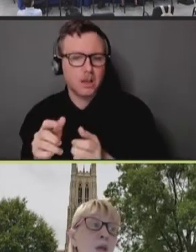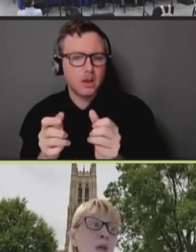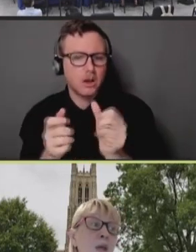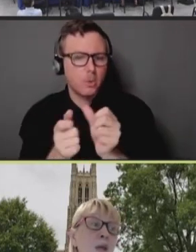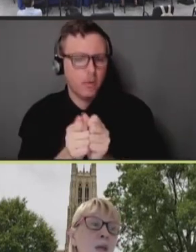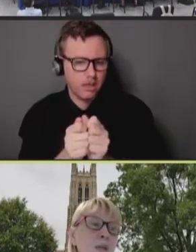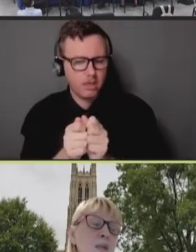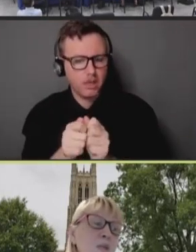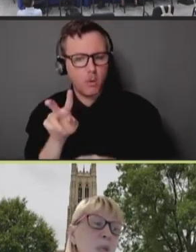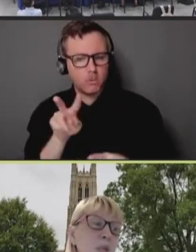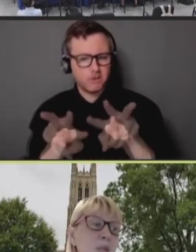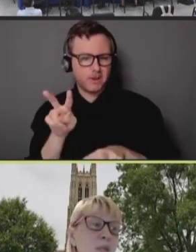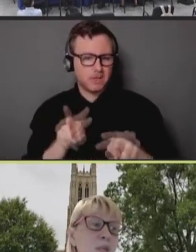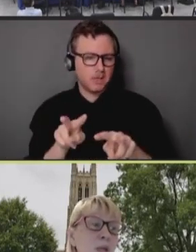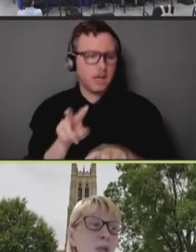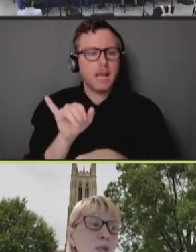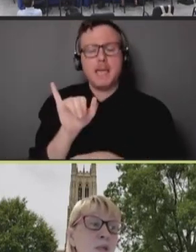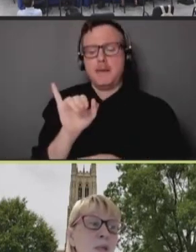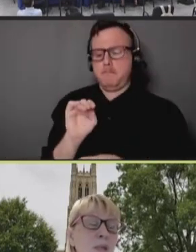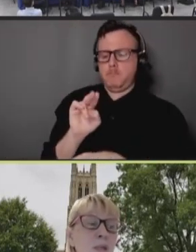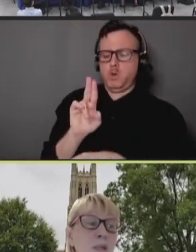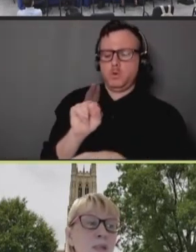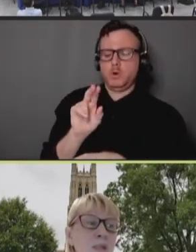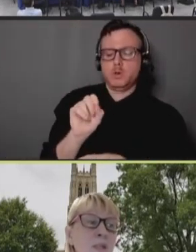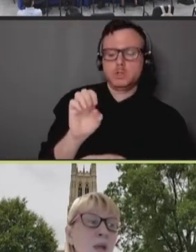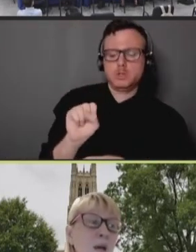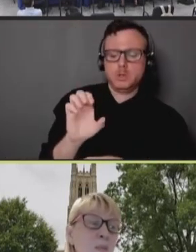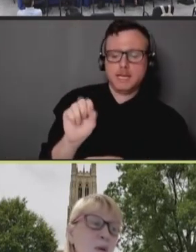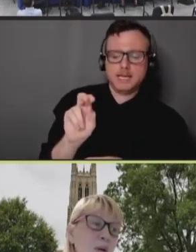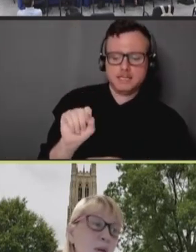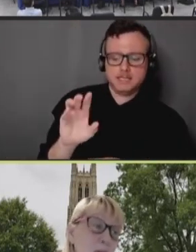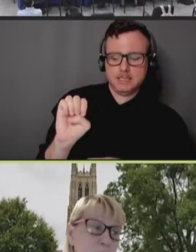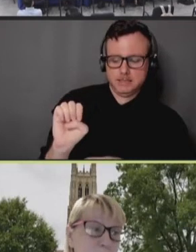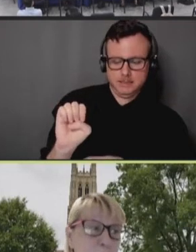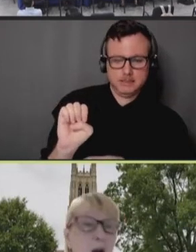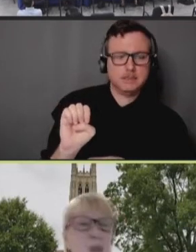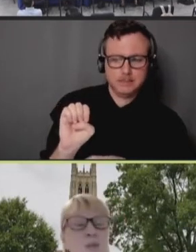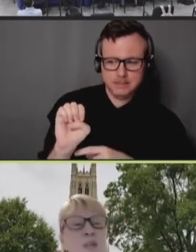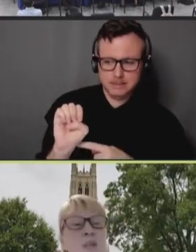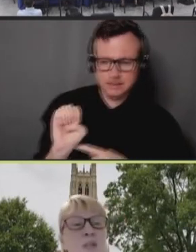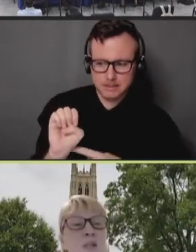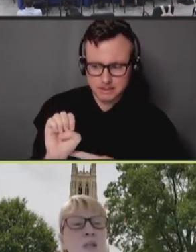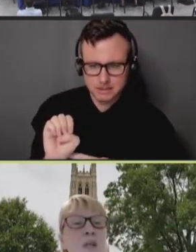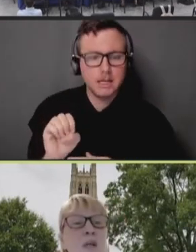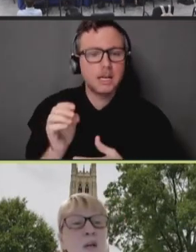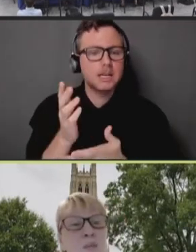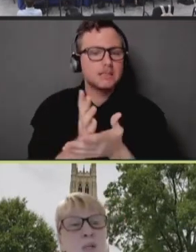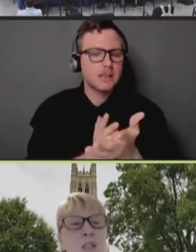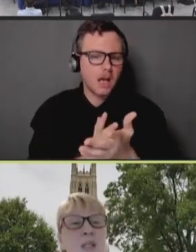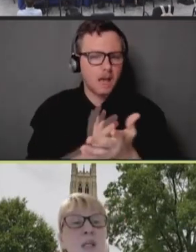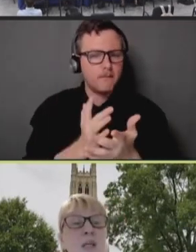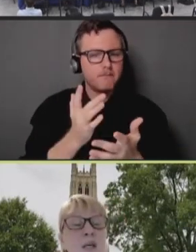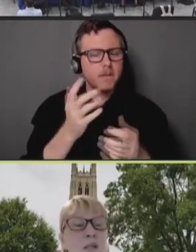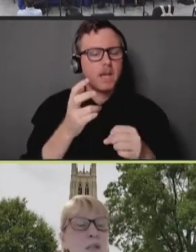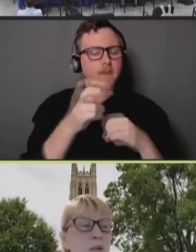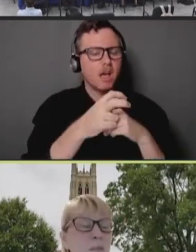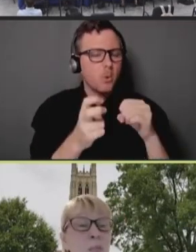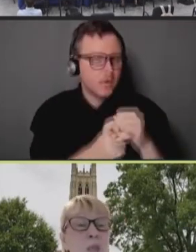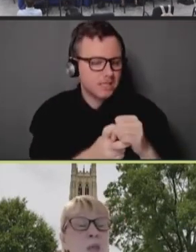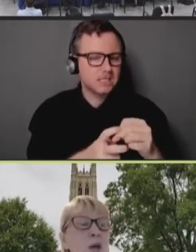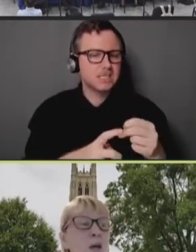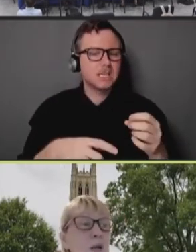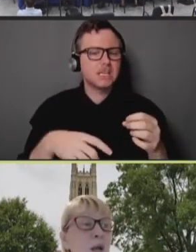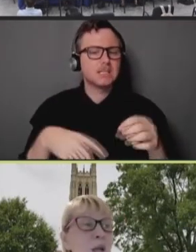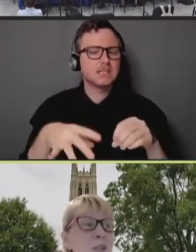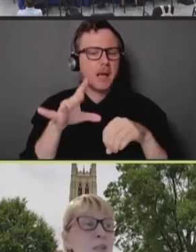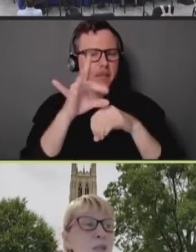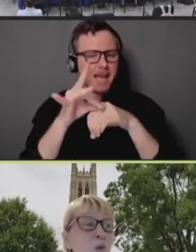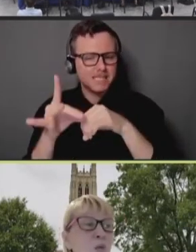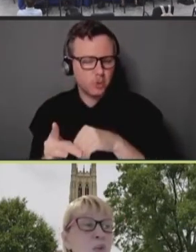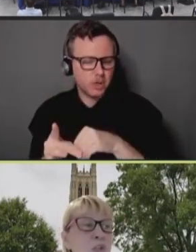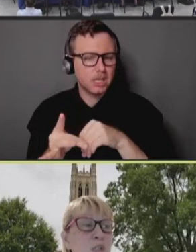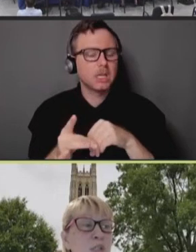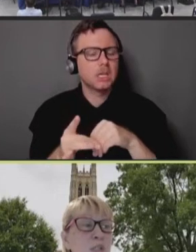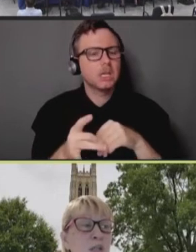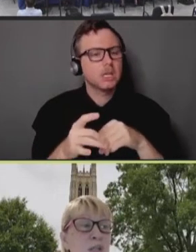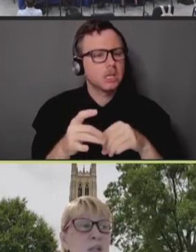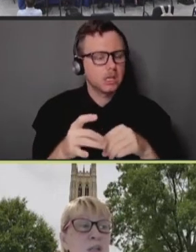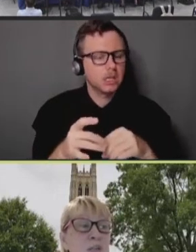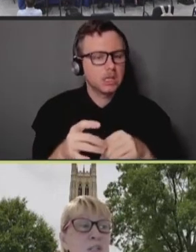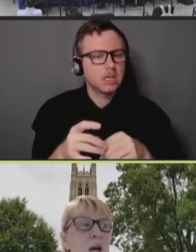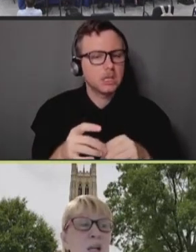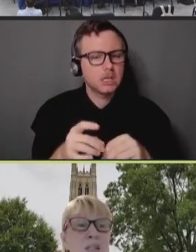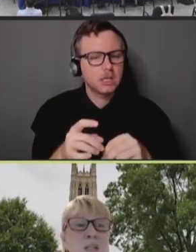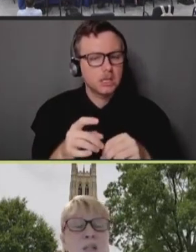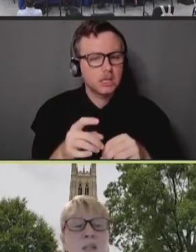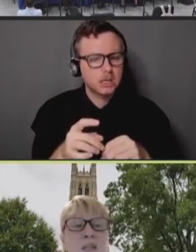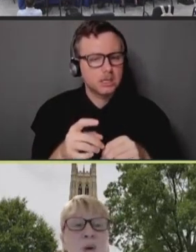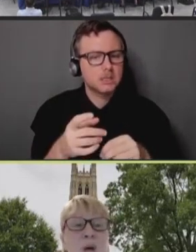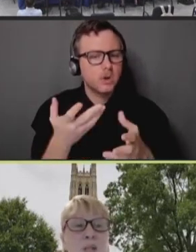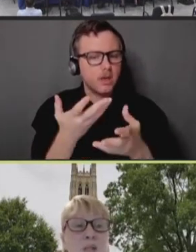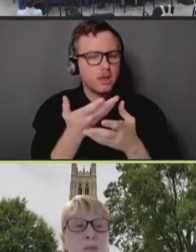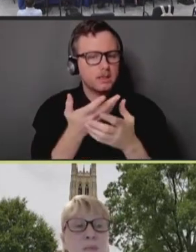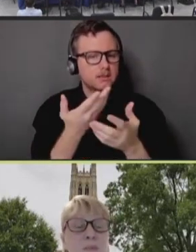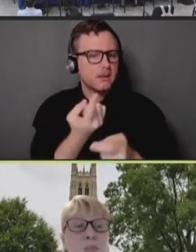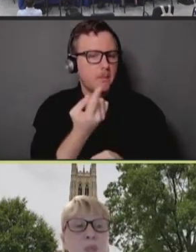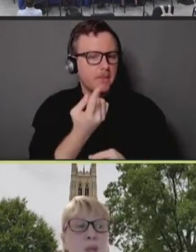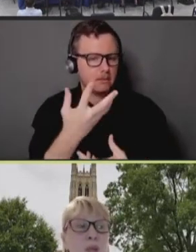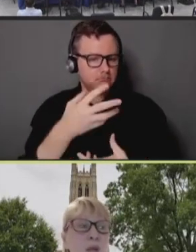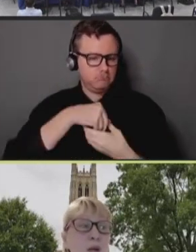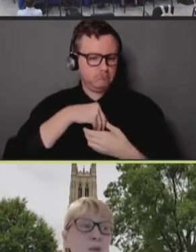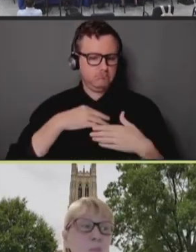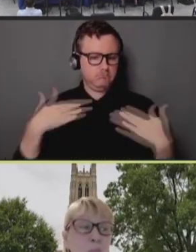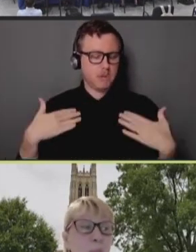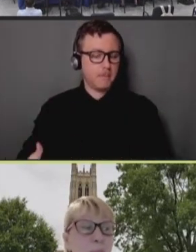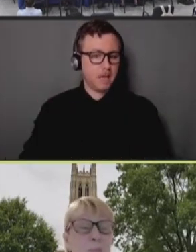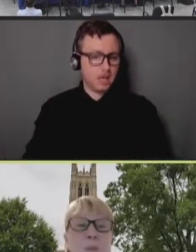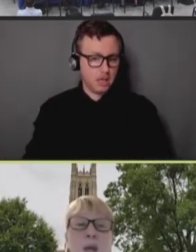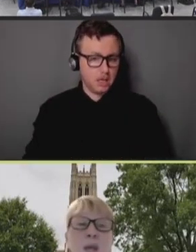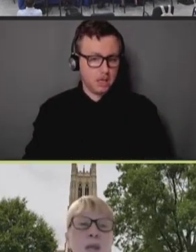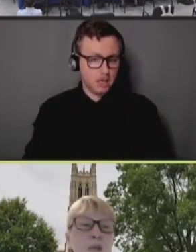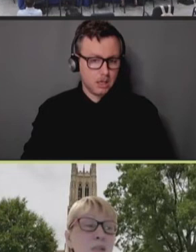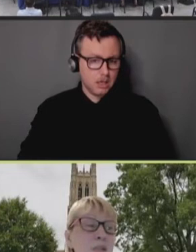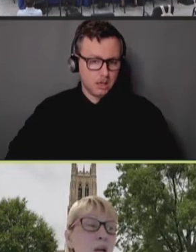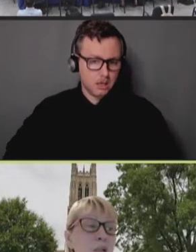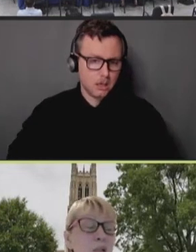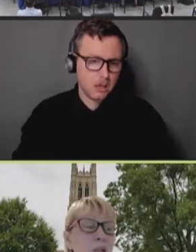And this means that some viruses and bacteria, anything which is residing in the body may